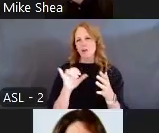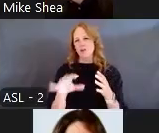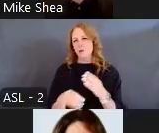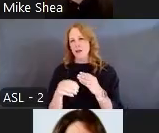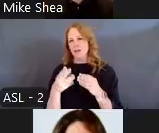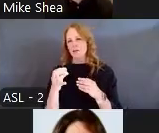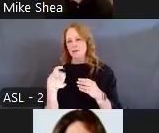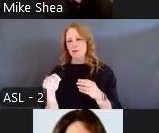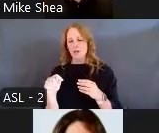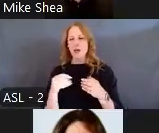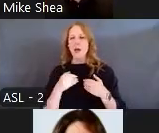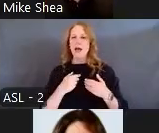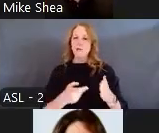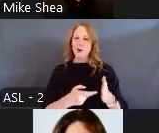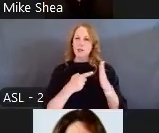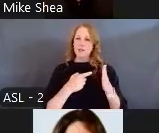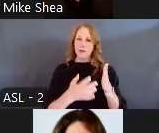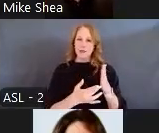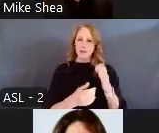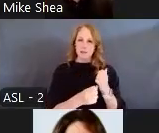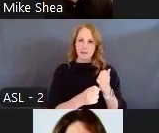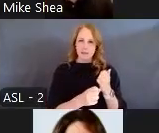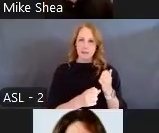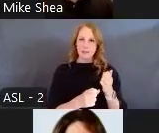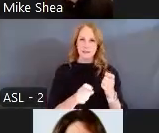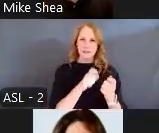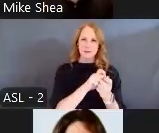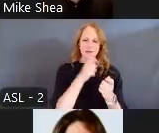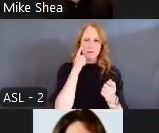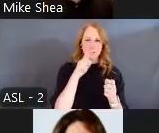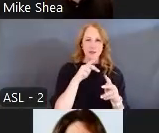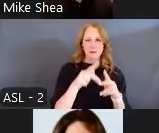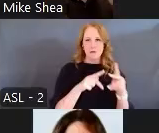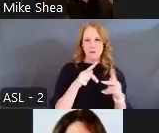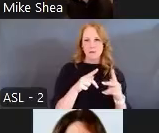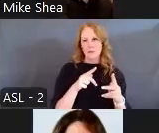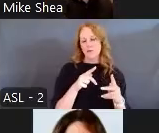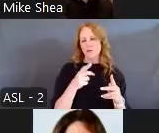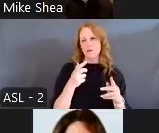ondemand technical assistance specifically to grantees of the administration on disabilities.